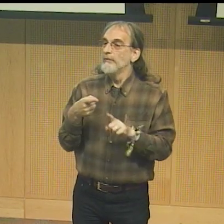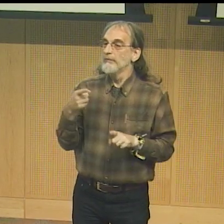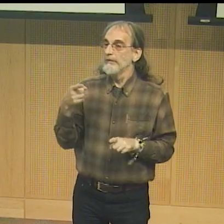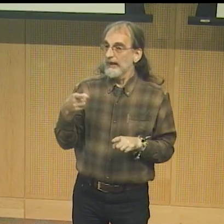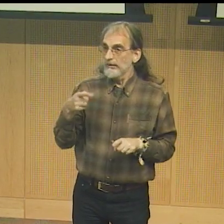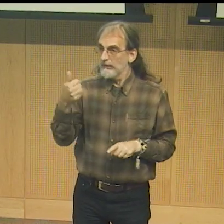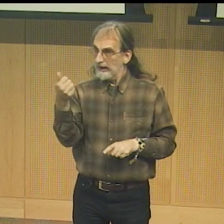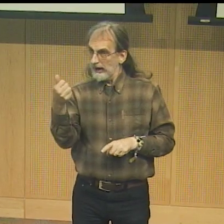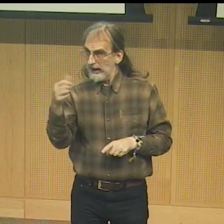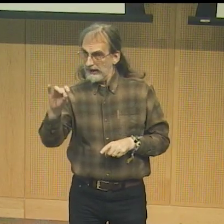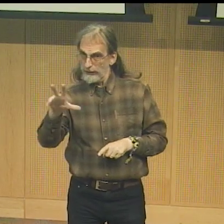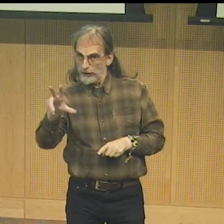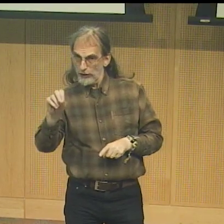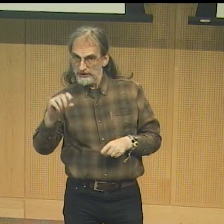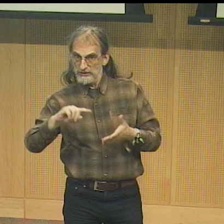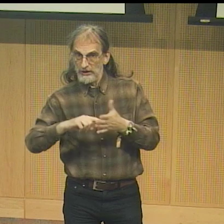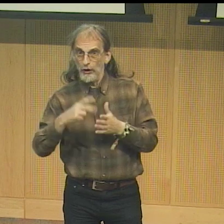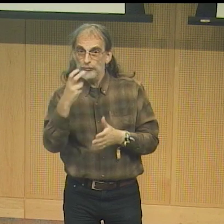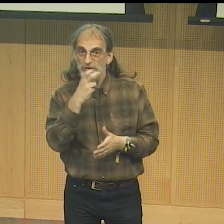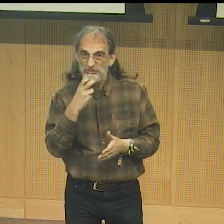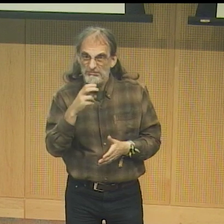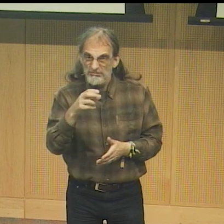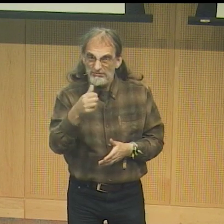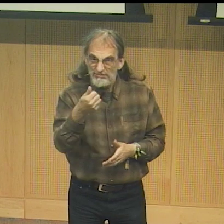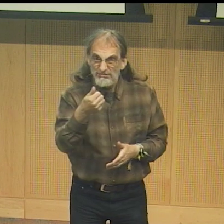As we move ahead to the Paris banquets of 1830s...